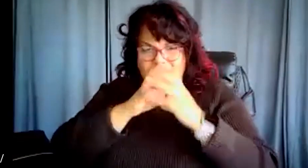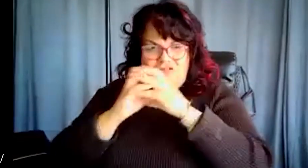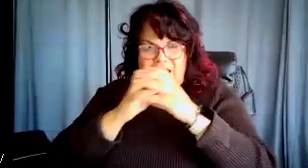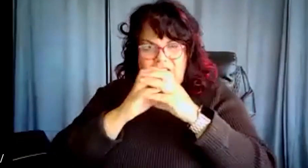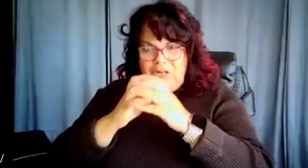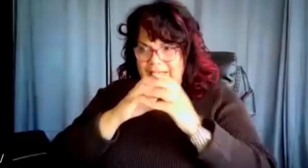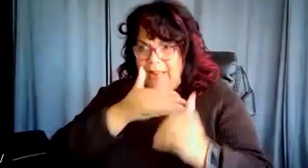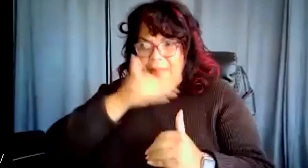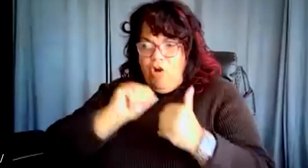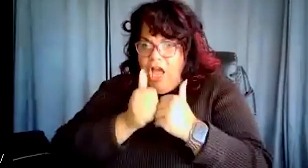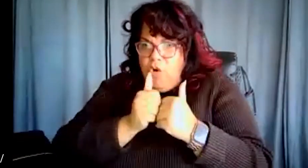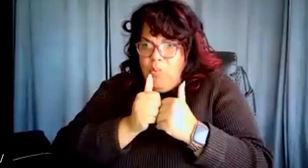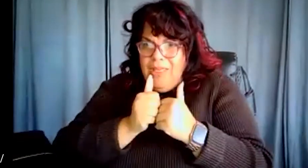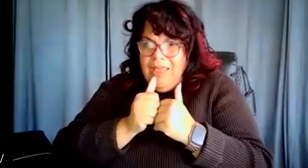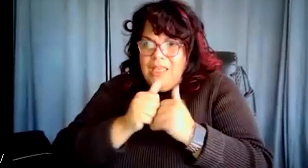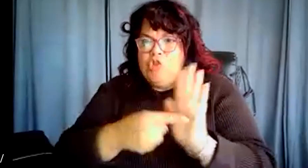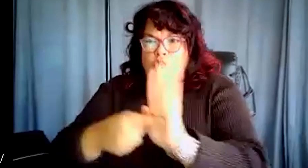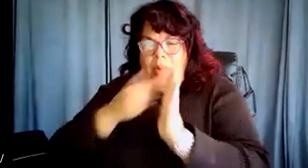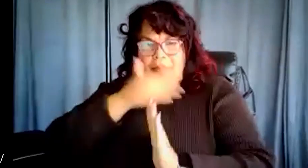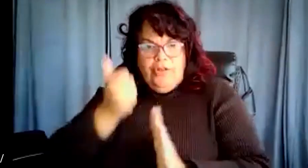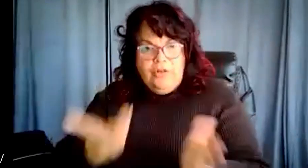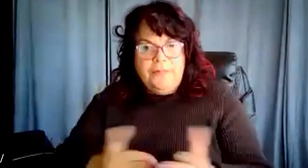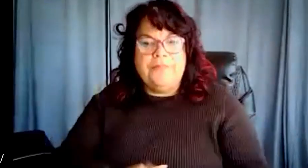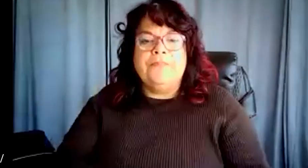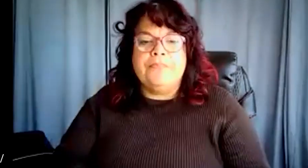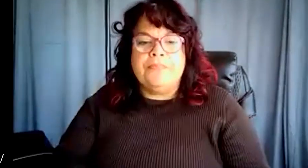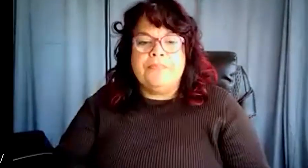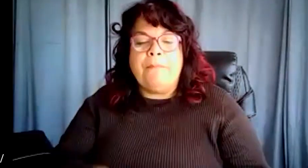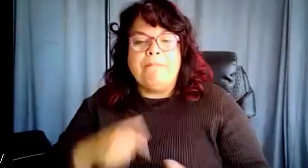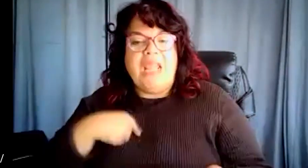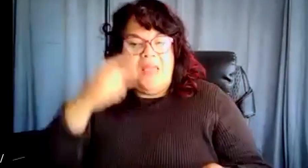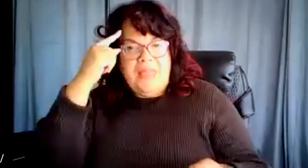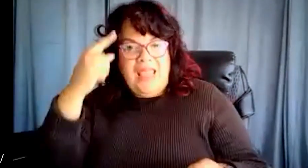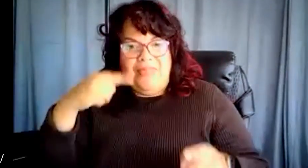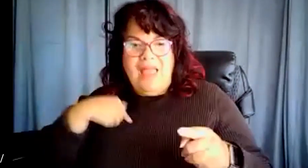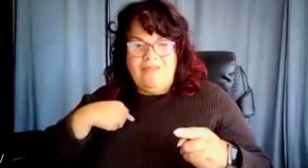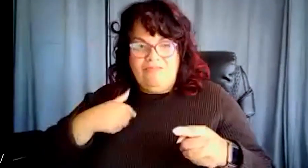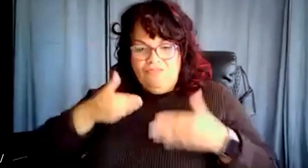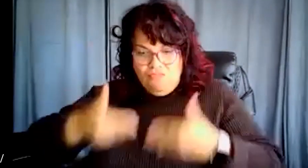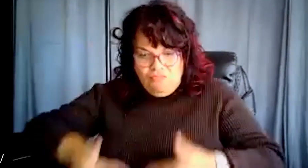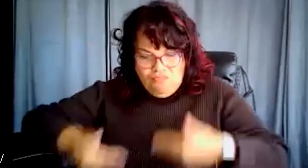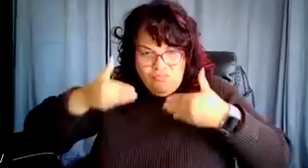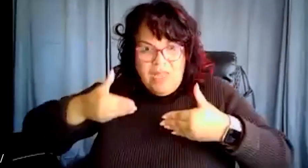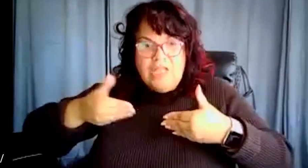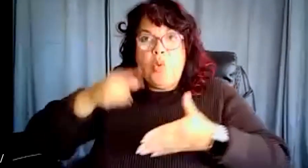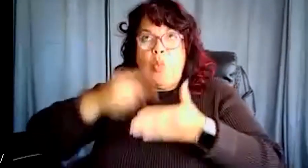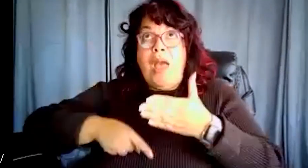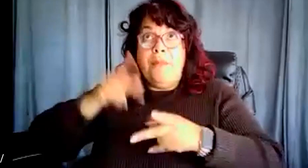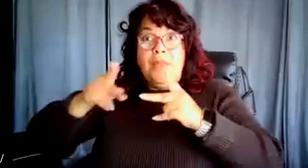I think that in so many ways, I am the embodiment of what a lot of people picture when they think of disability.